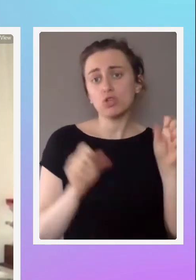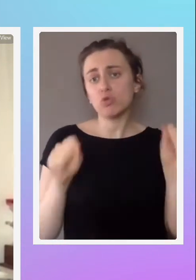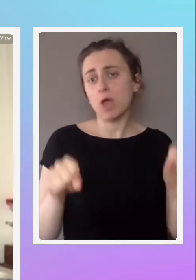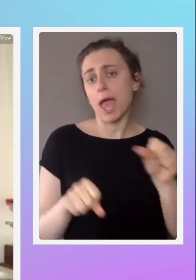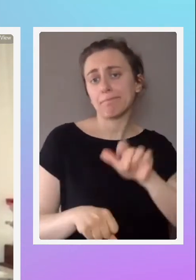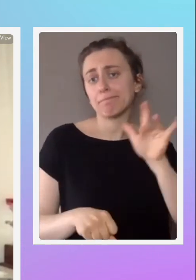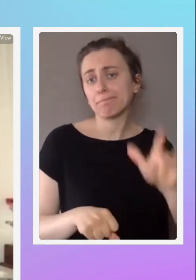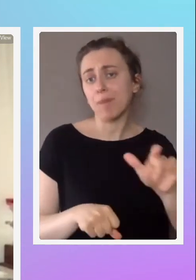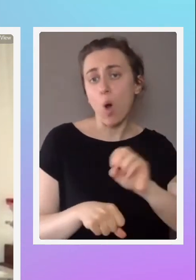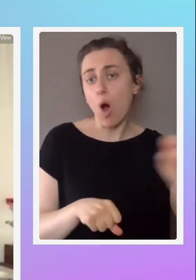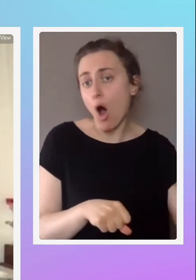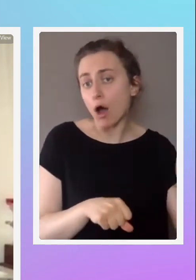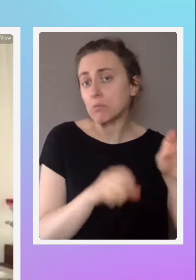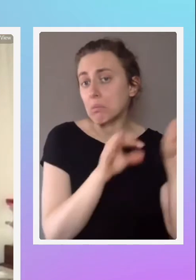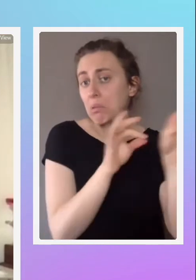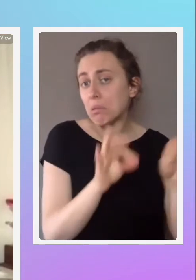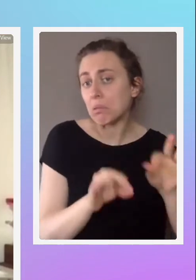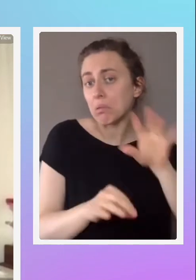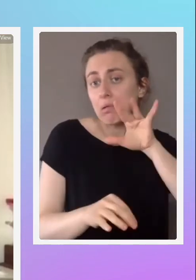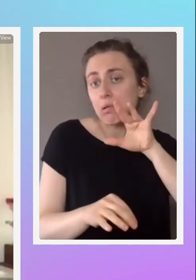in order to get some sense for what's on it.